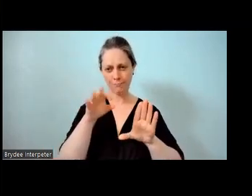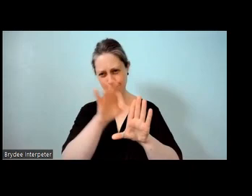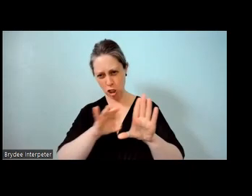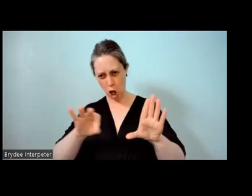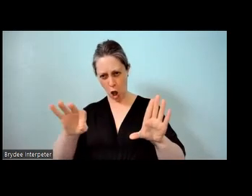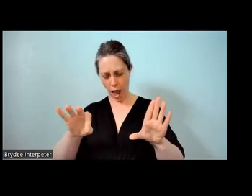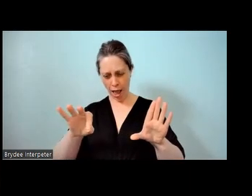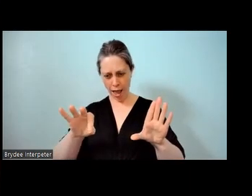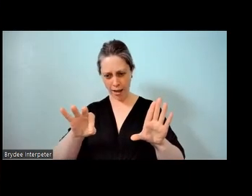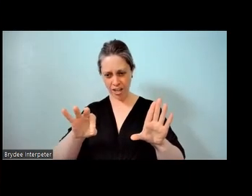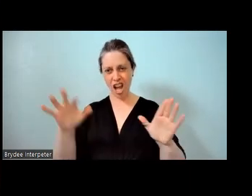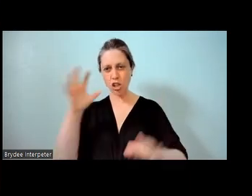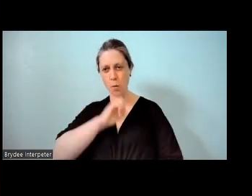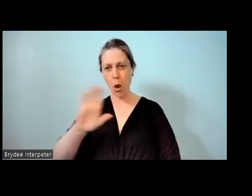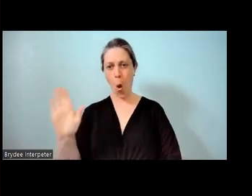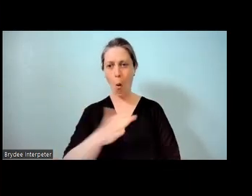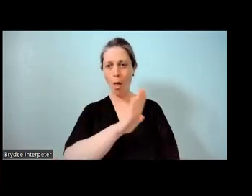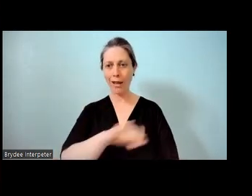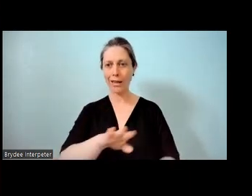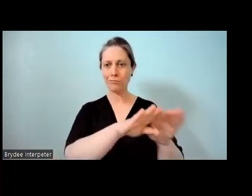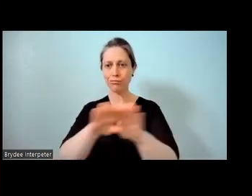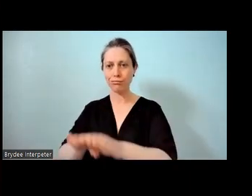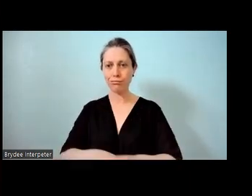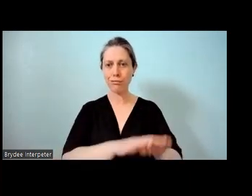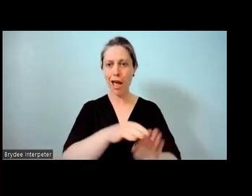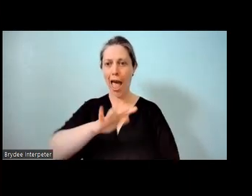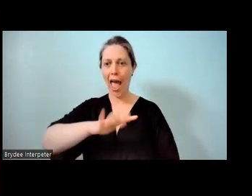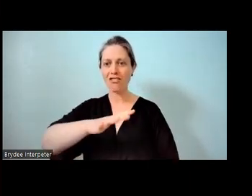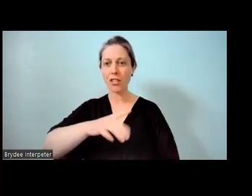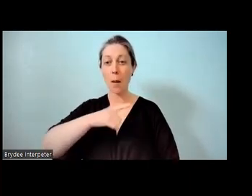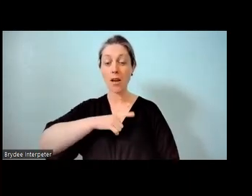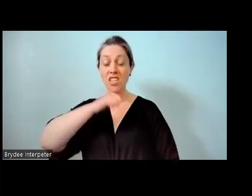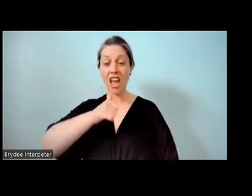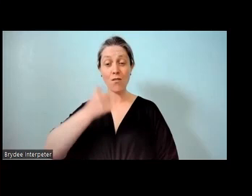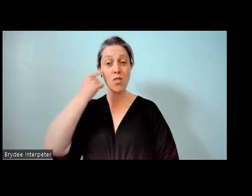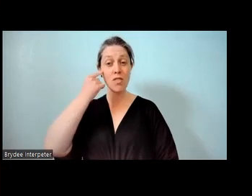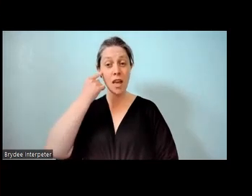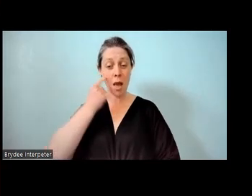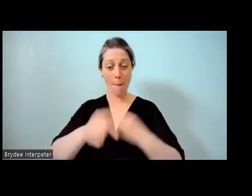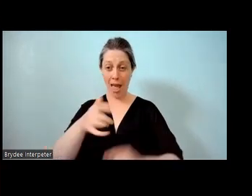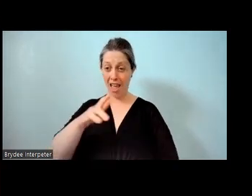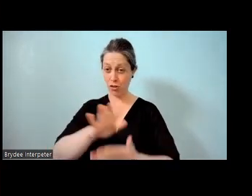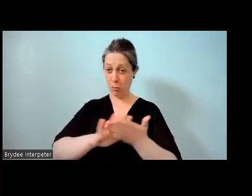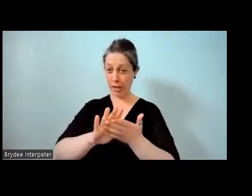are like an average kid, right? Because it turns out scientifically, mathematically there actually isn't such a person,